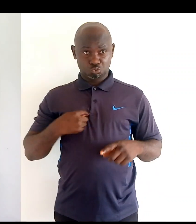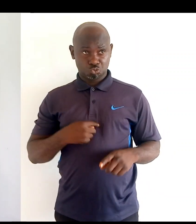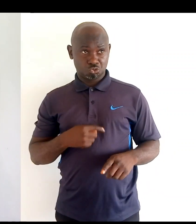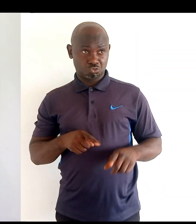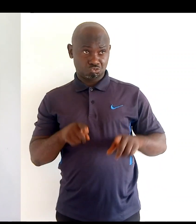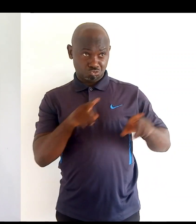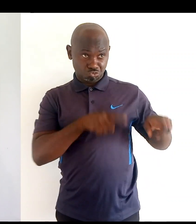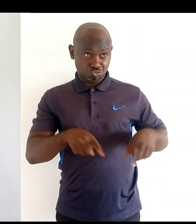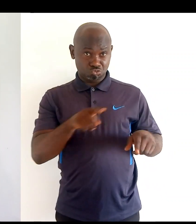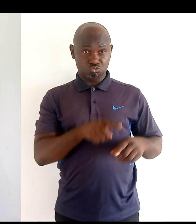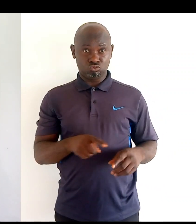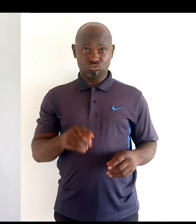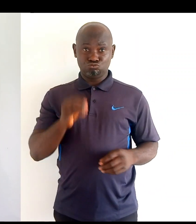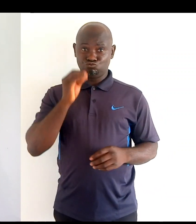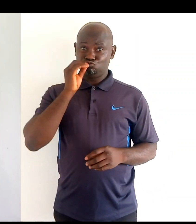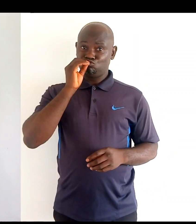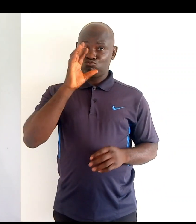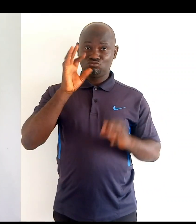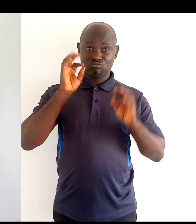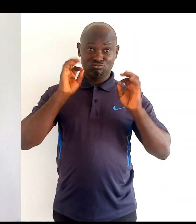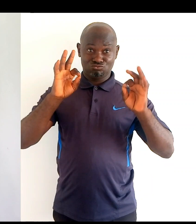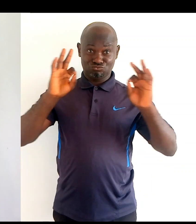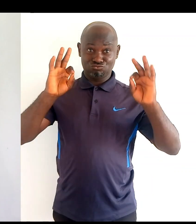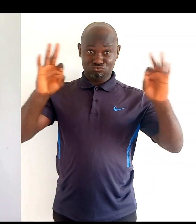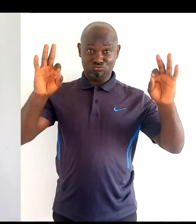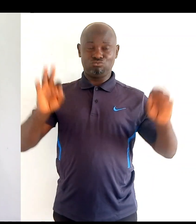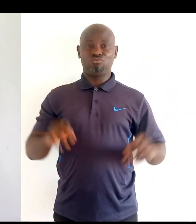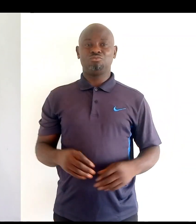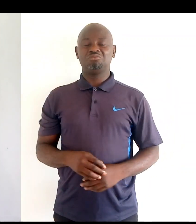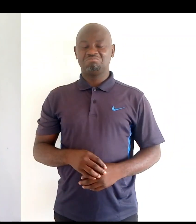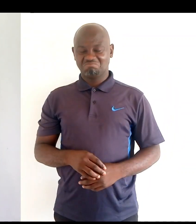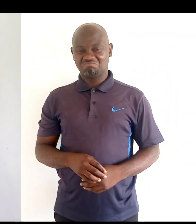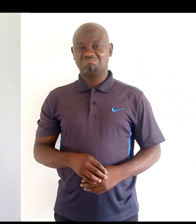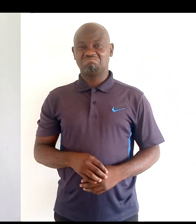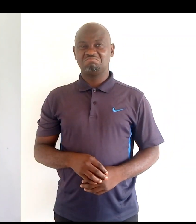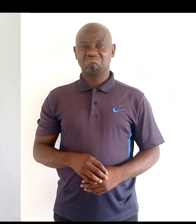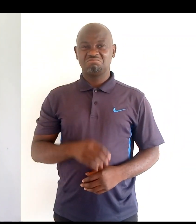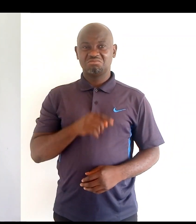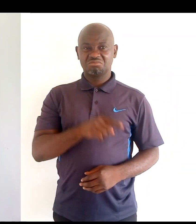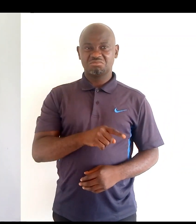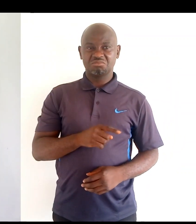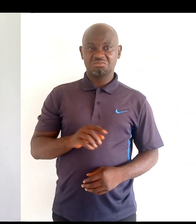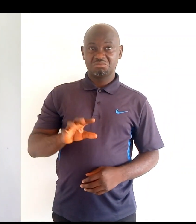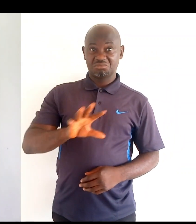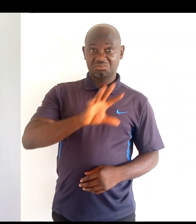Ghanaian child. Similarly, when deaf people or deaf children who have just one sign language,